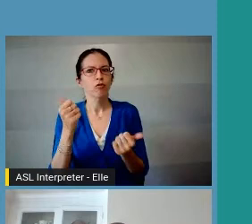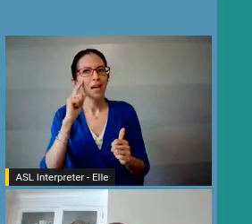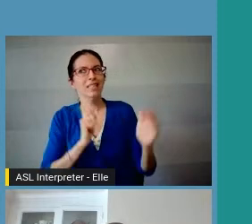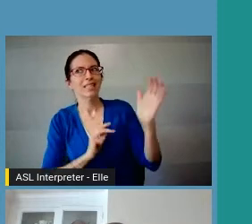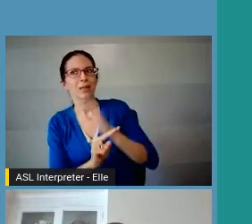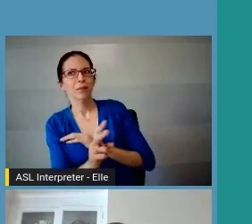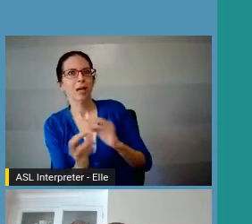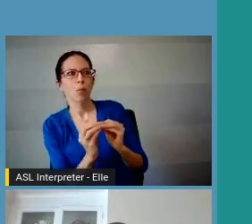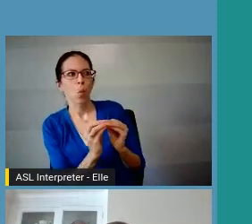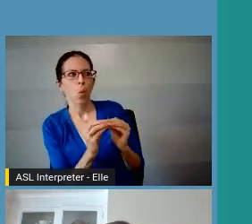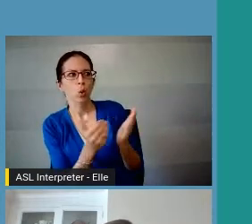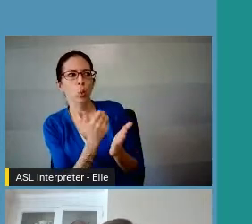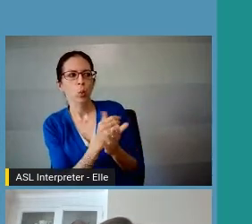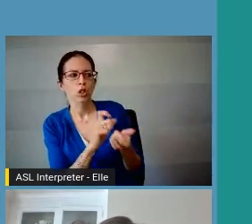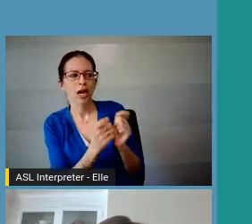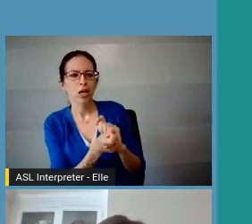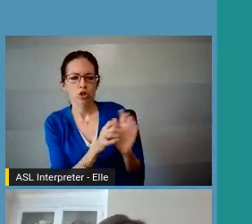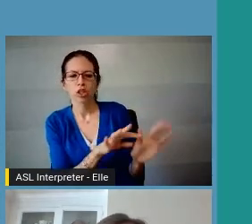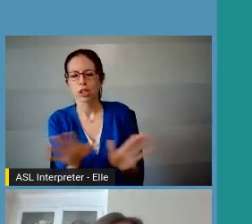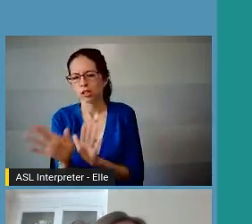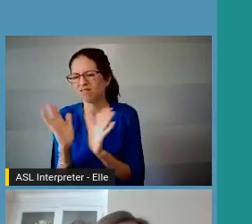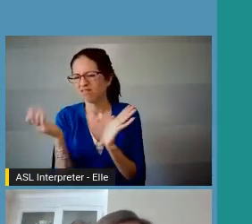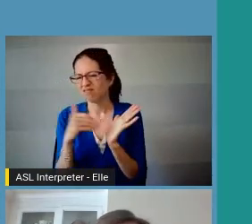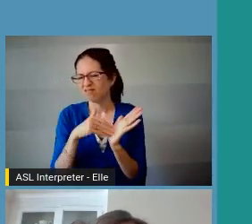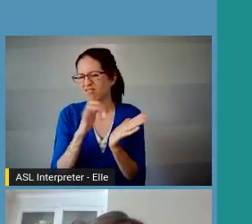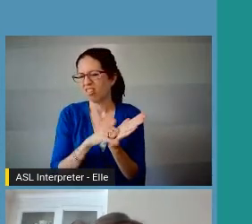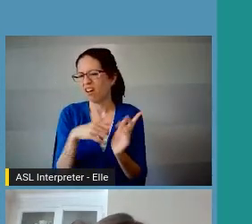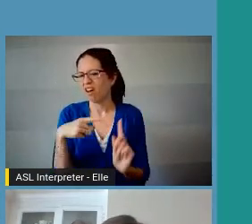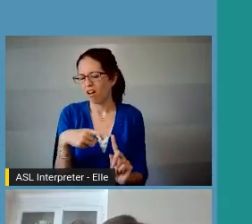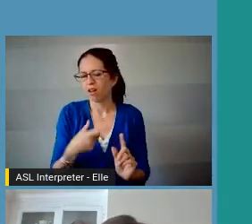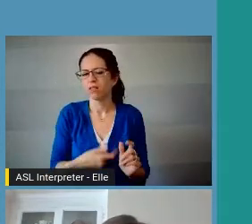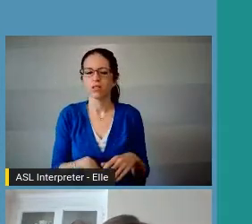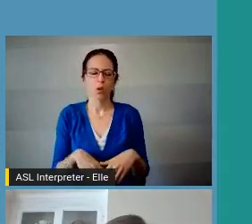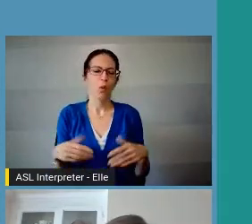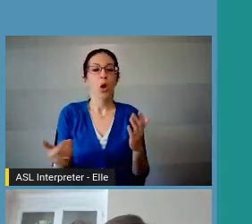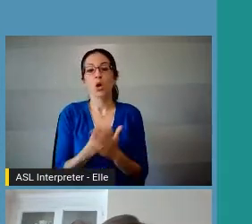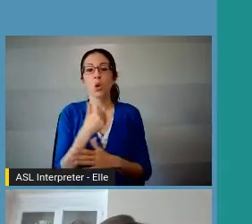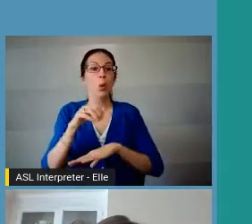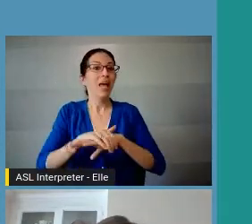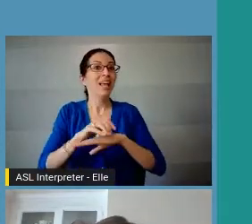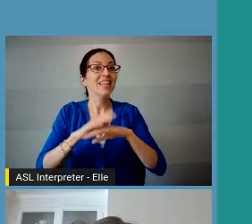the road again kind of the New England house analogy starts building and when you realize